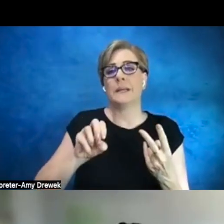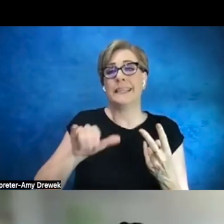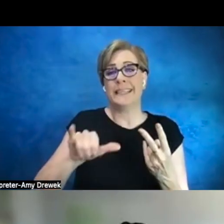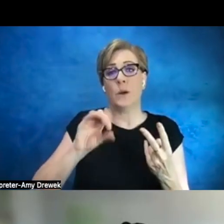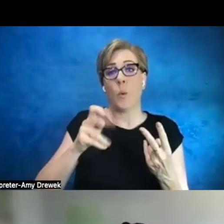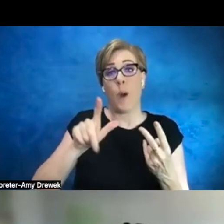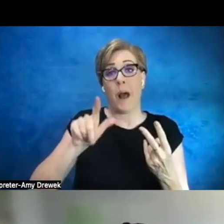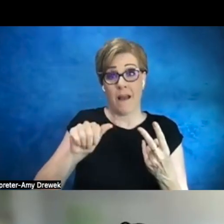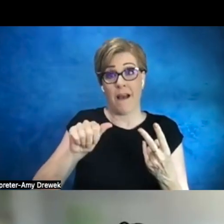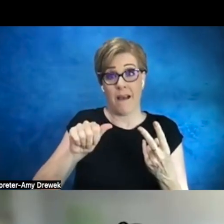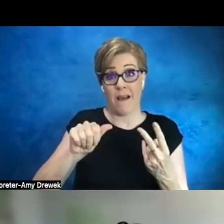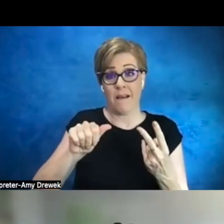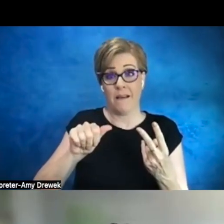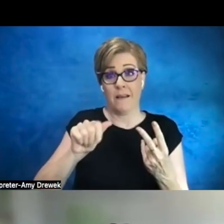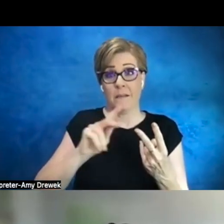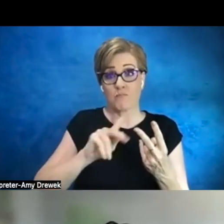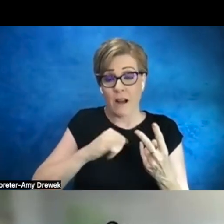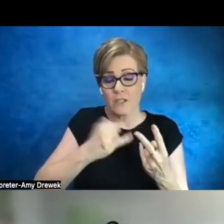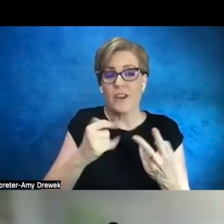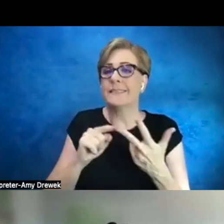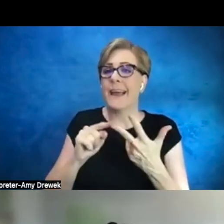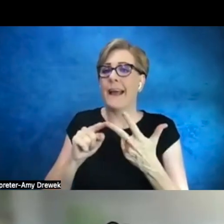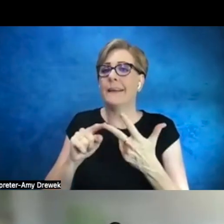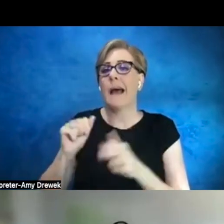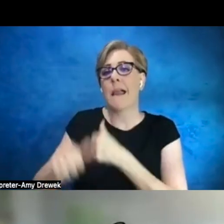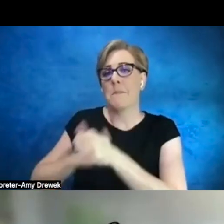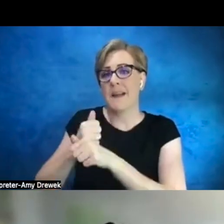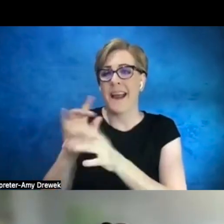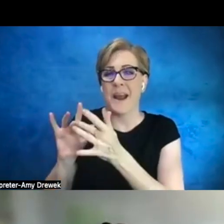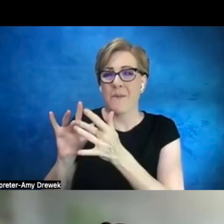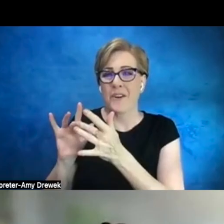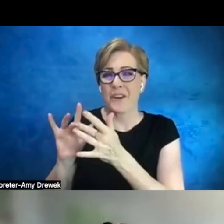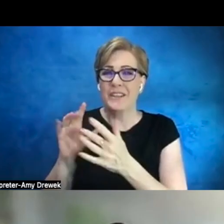So if you are involved with AAPD another way, you might know me.